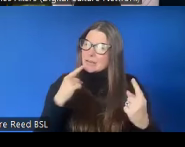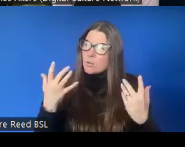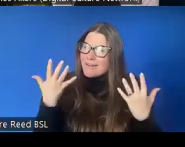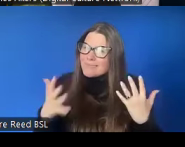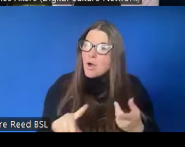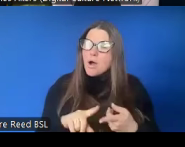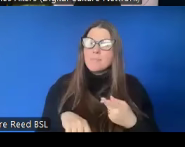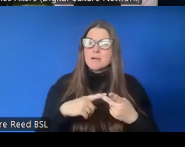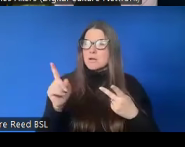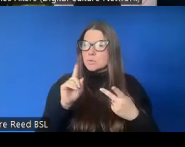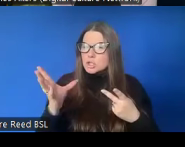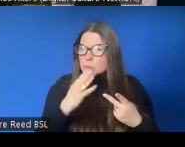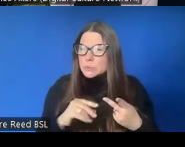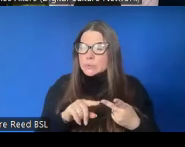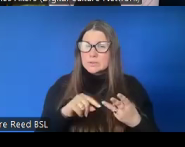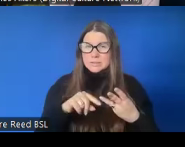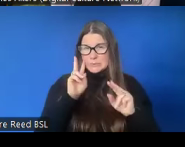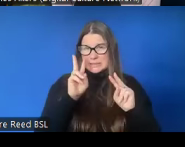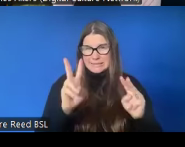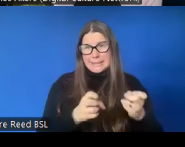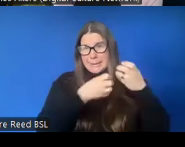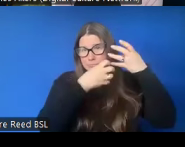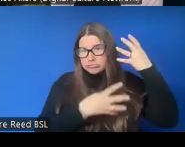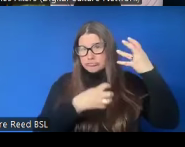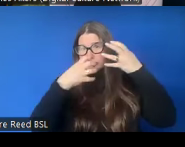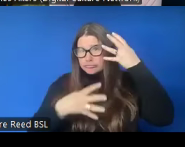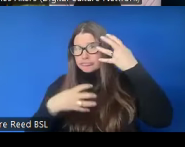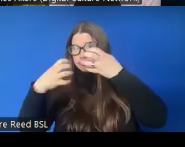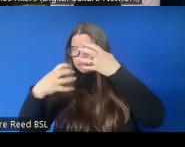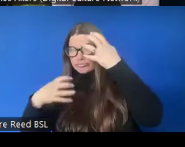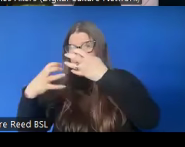We can see here, there's a massive amount of them. For their website, they were using WordPress,